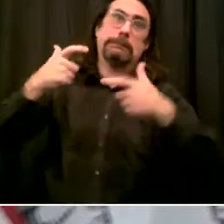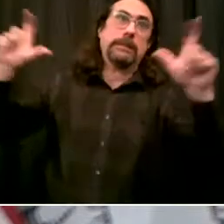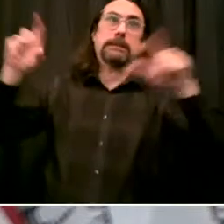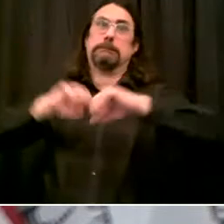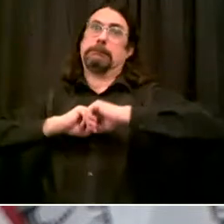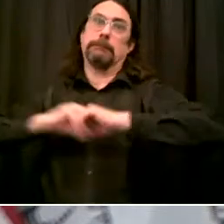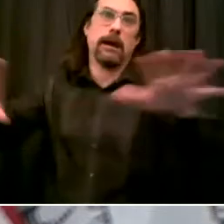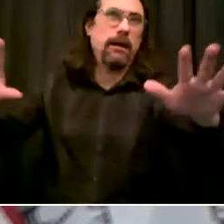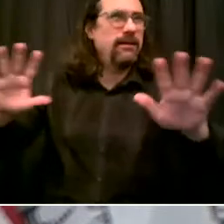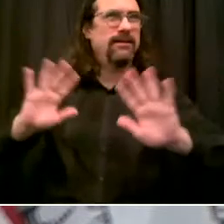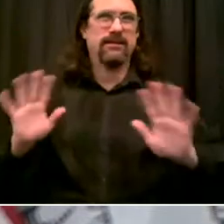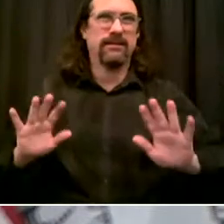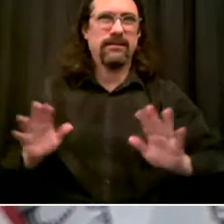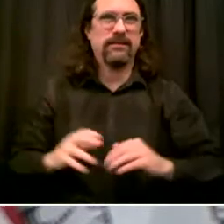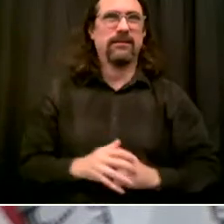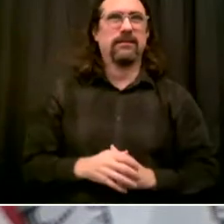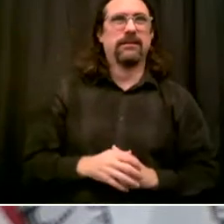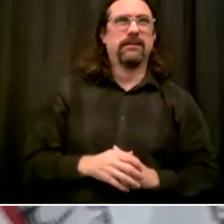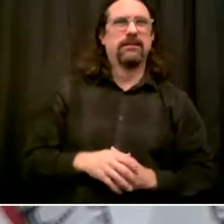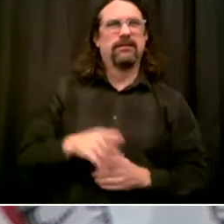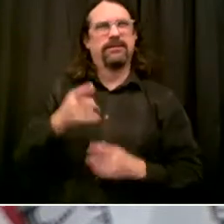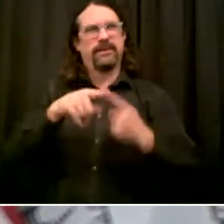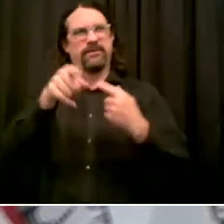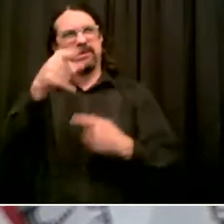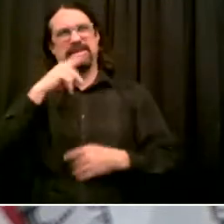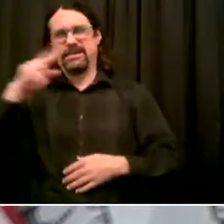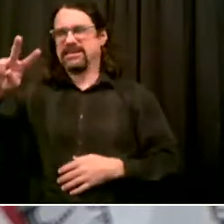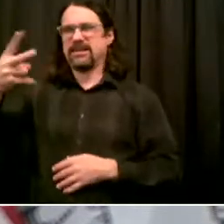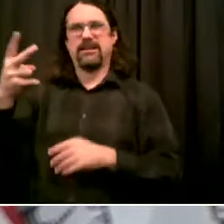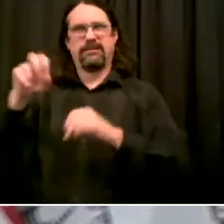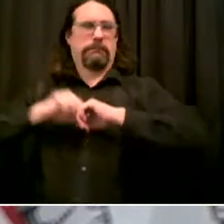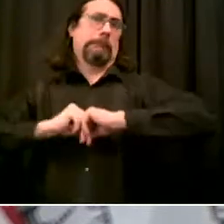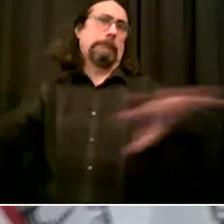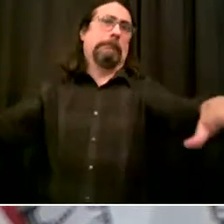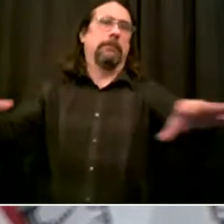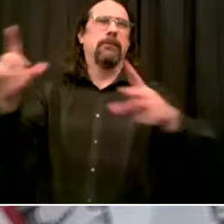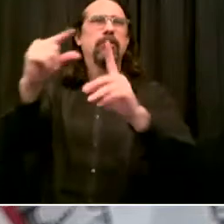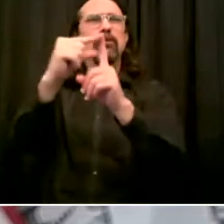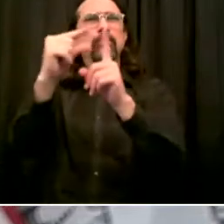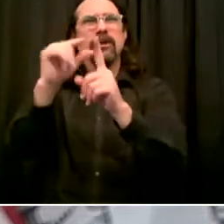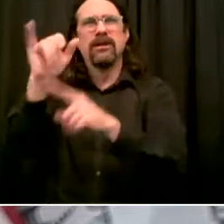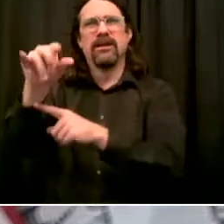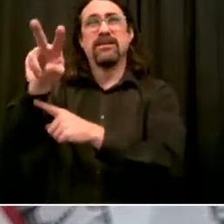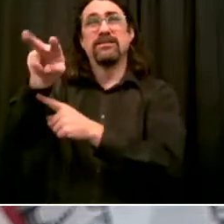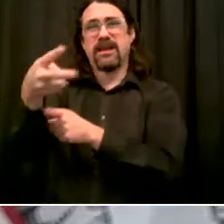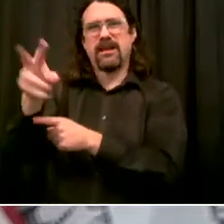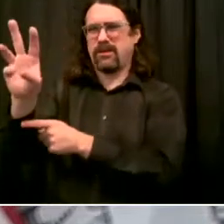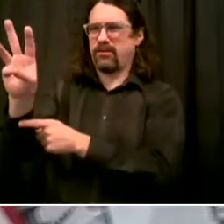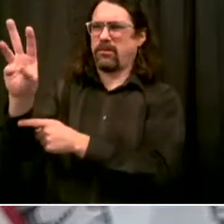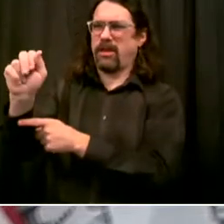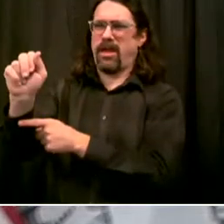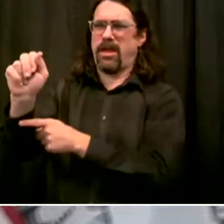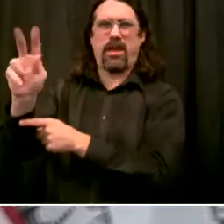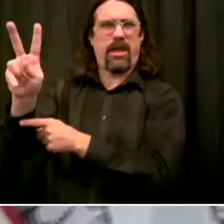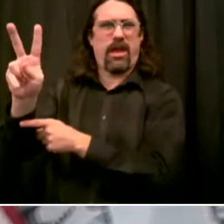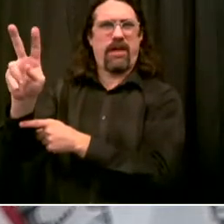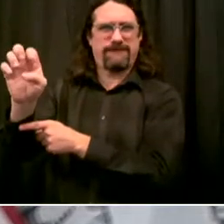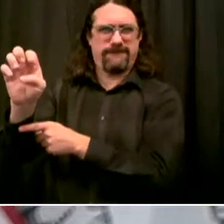YOU ARE GOING BY OOF WHAT EXACTLY THAT MEANS? HOW WE WOULD KNOW IF WE WERE IN A